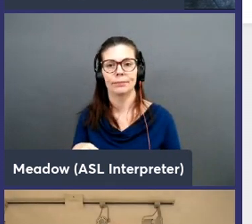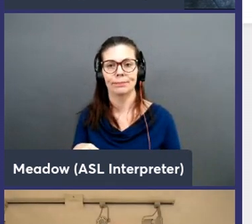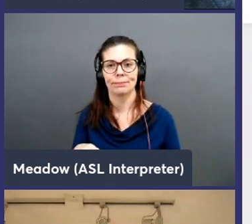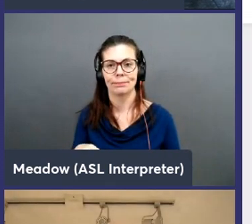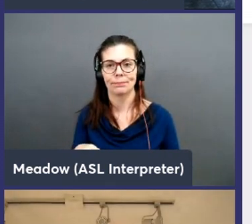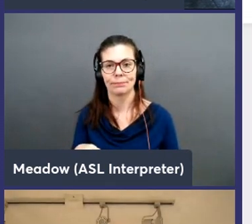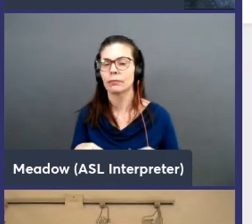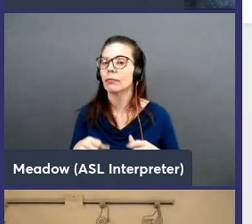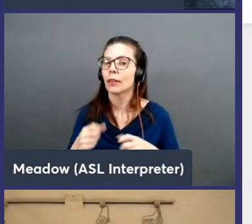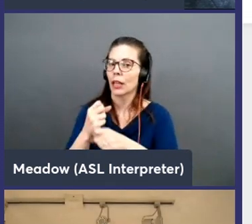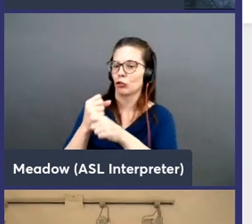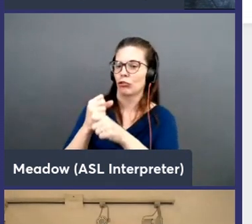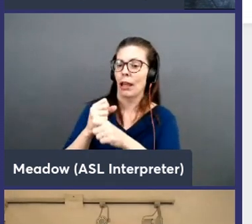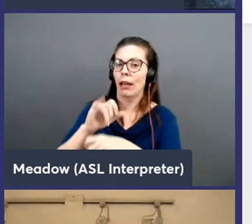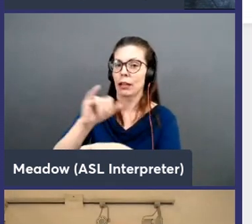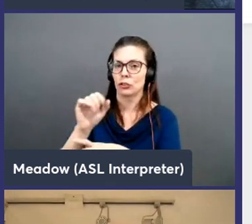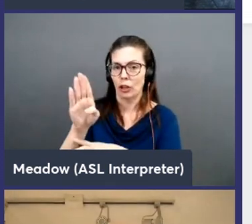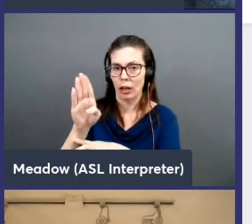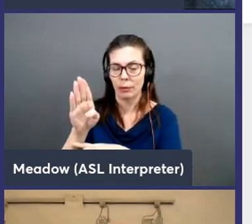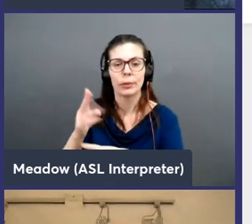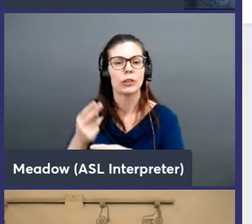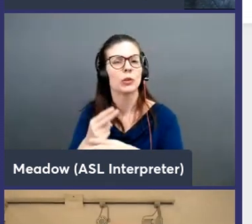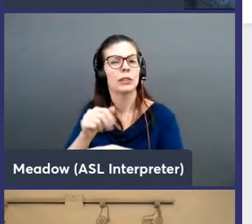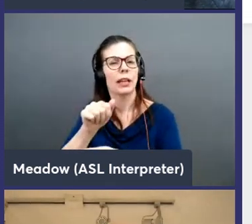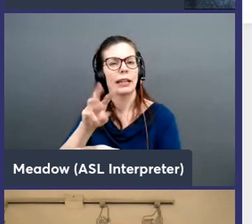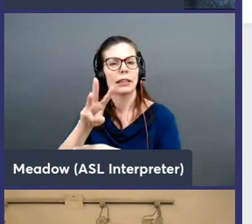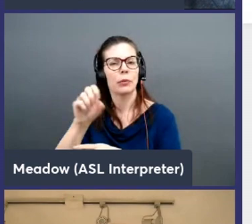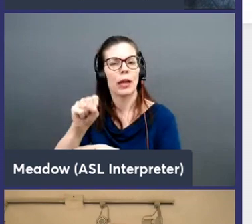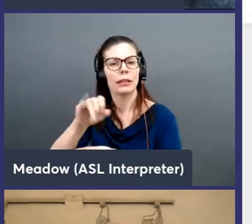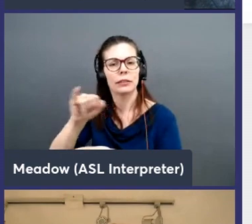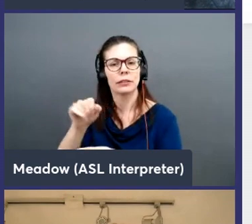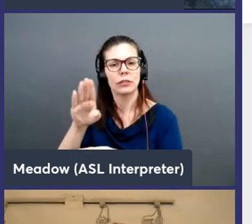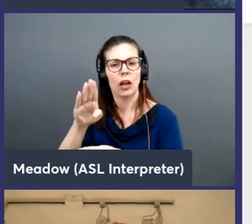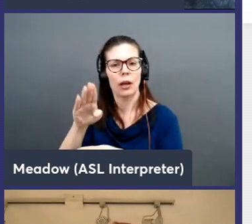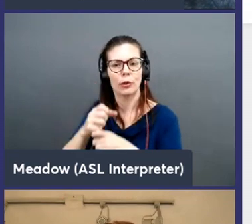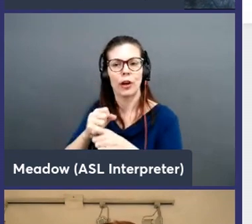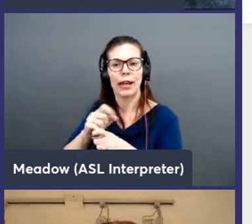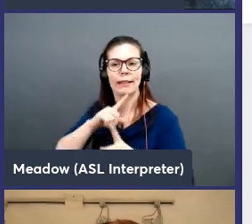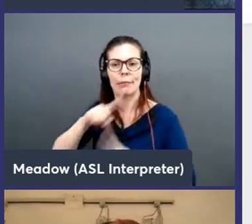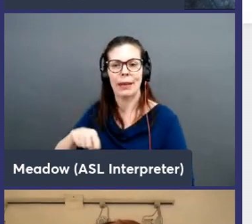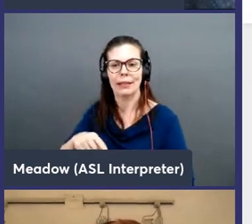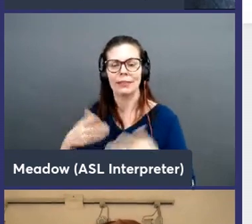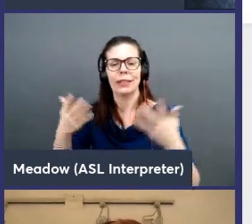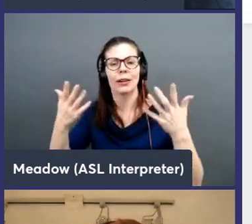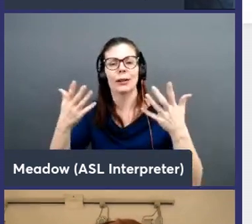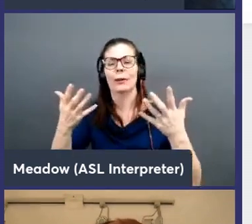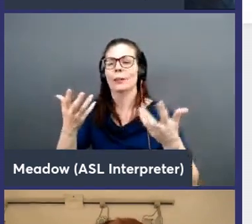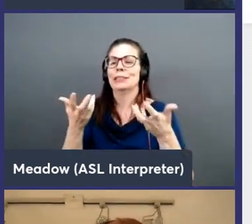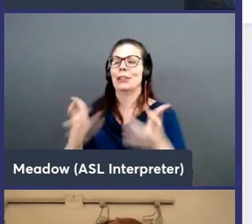create the job using this AWS job create command. Ha ha! It doesn't want to do that, apparently.